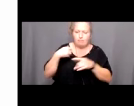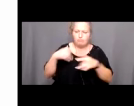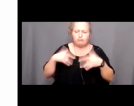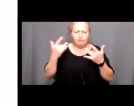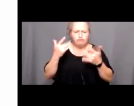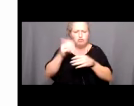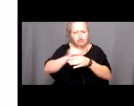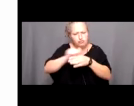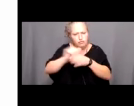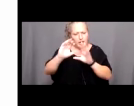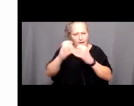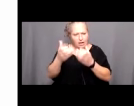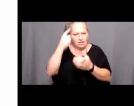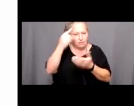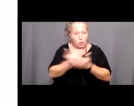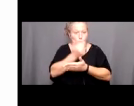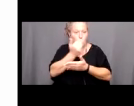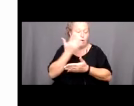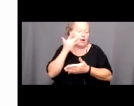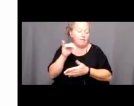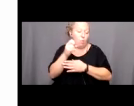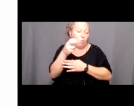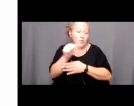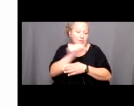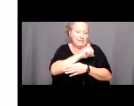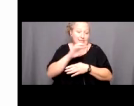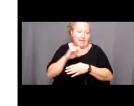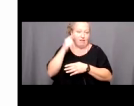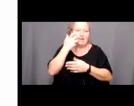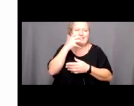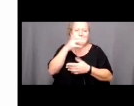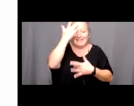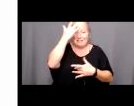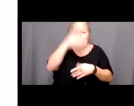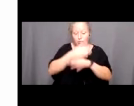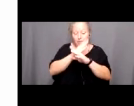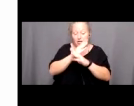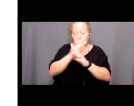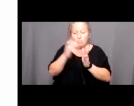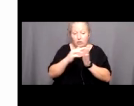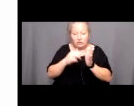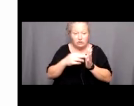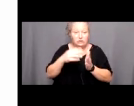for some new cal OSHA staff on heat illness prevention regulation, a full day training.